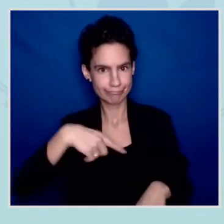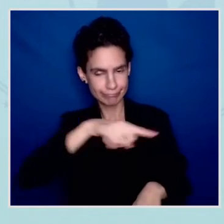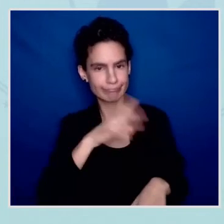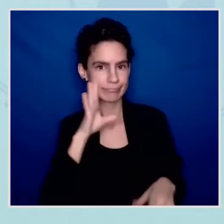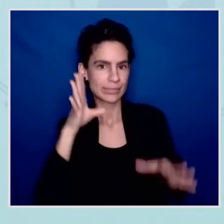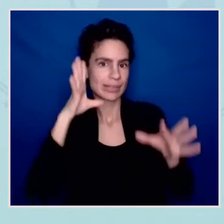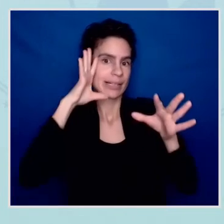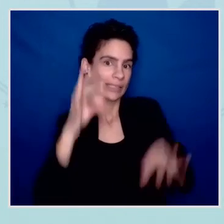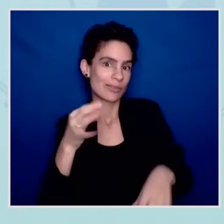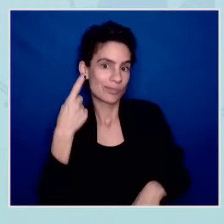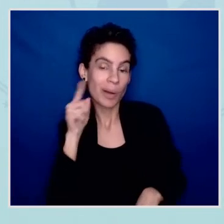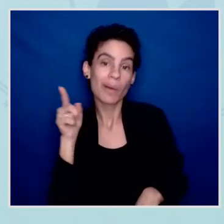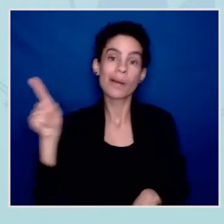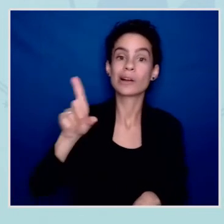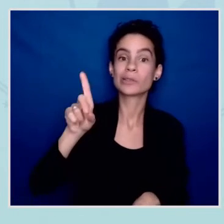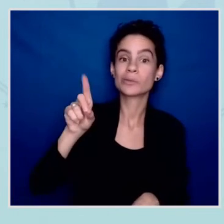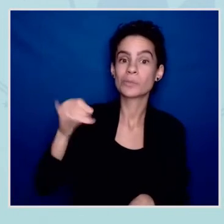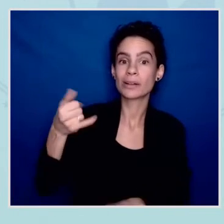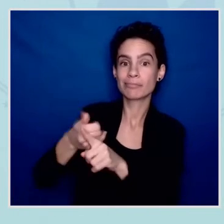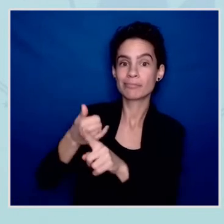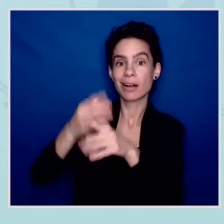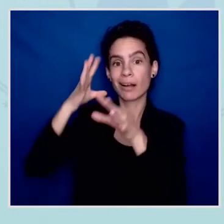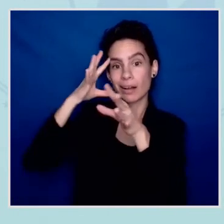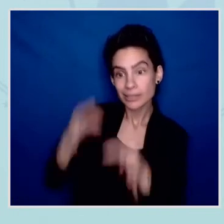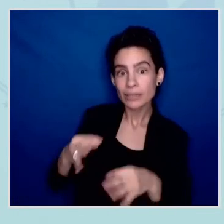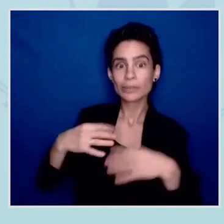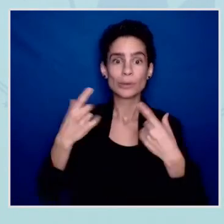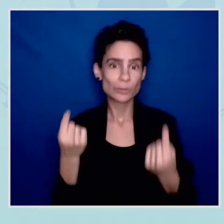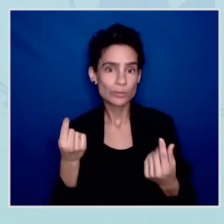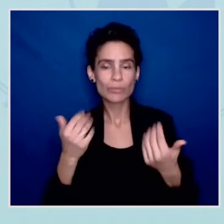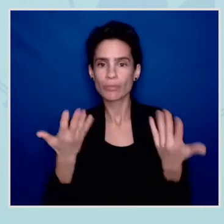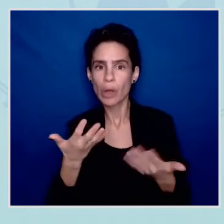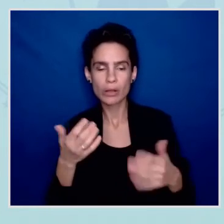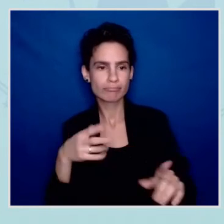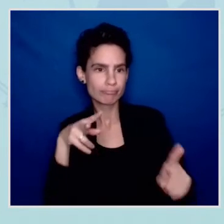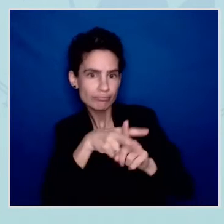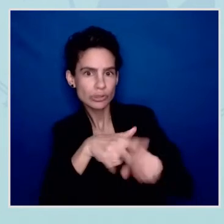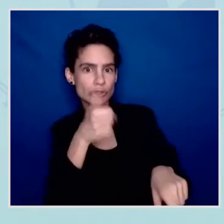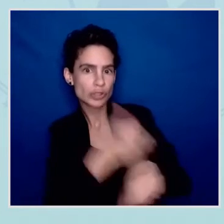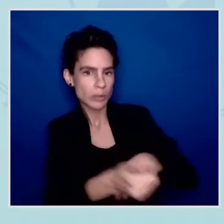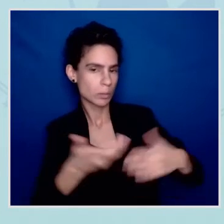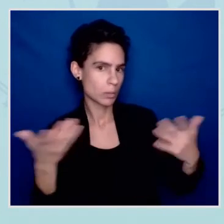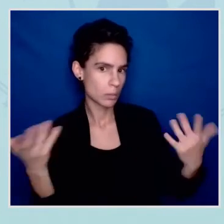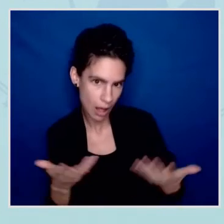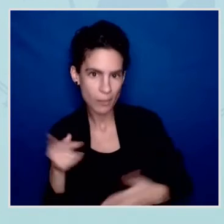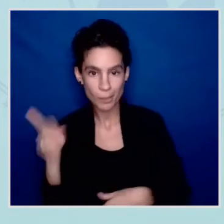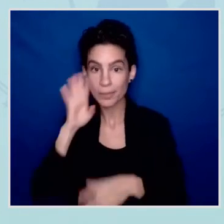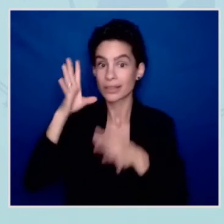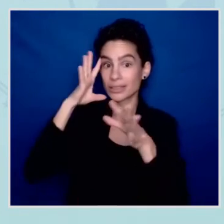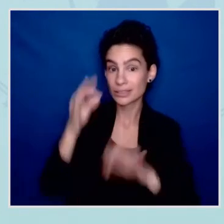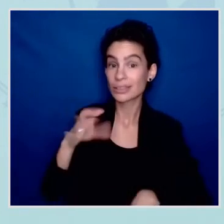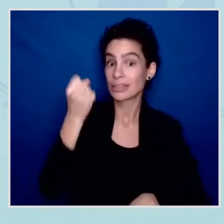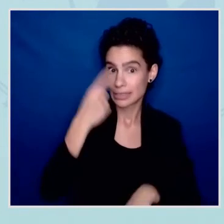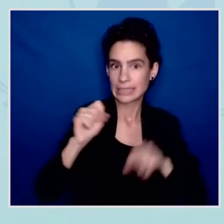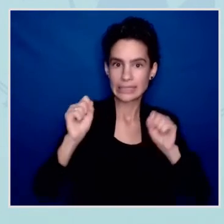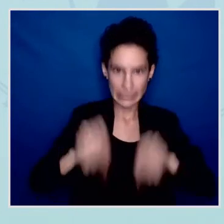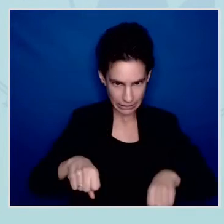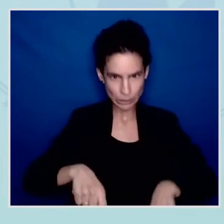ARE WEARING, THESE ARE A BUNCH OF THUGS, THUGS, AND THEY ARE DOMESTIC TERRORISTS.